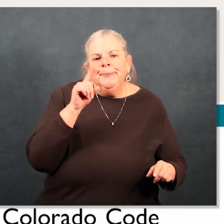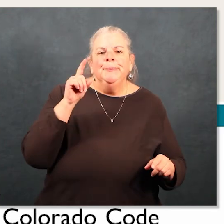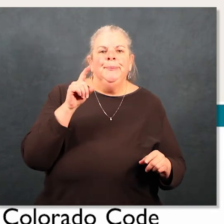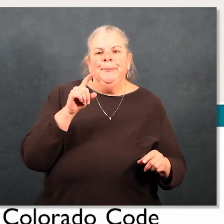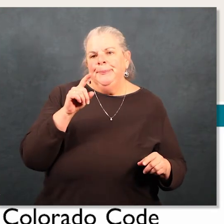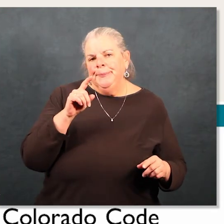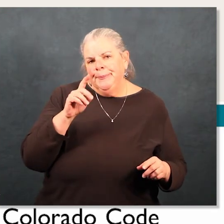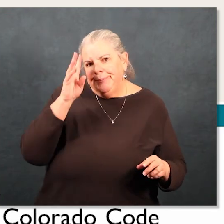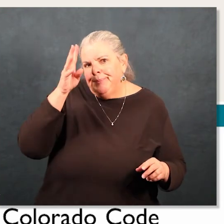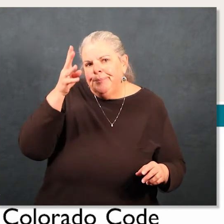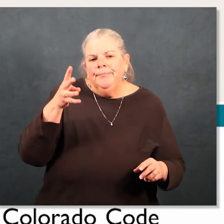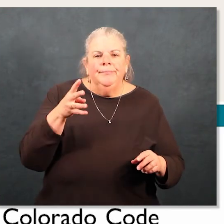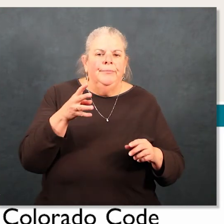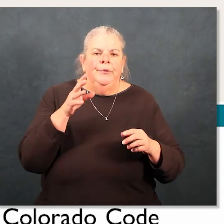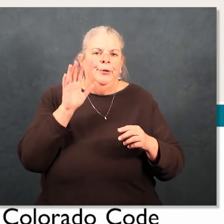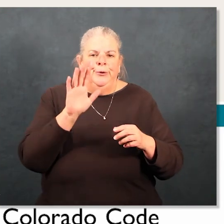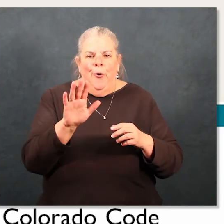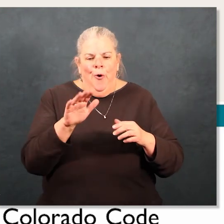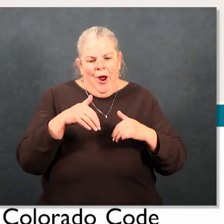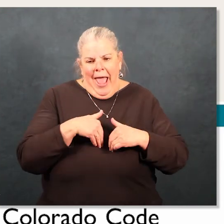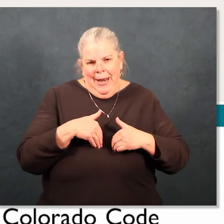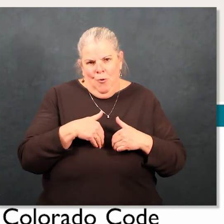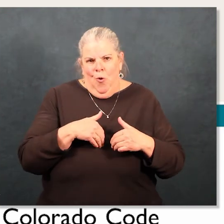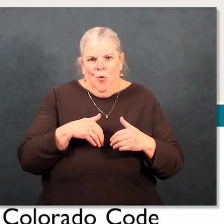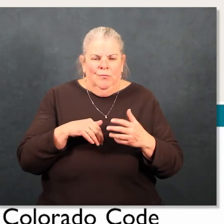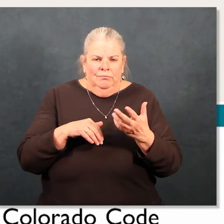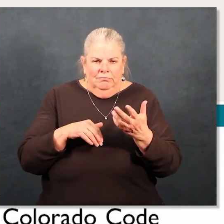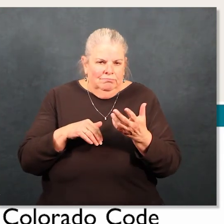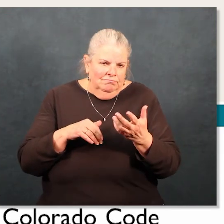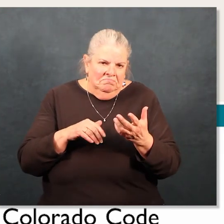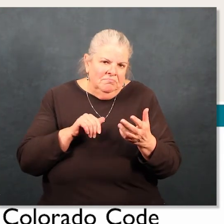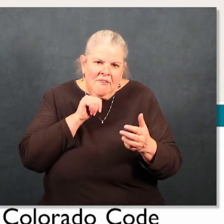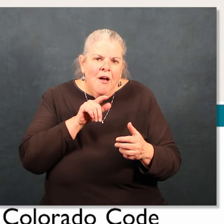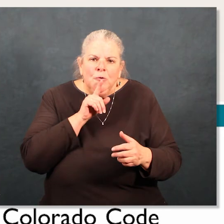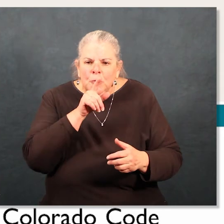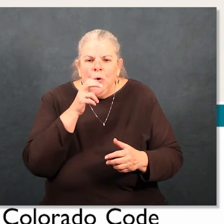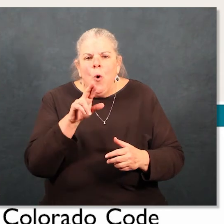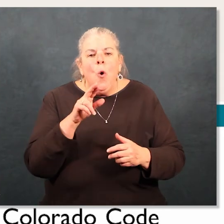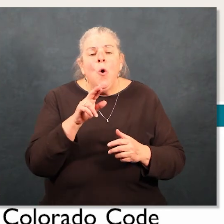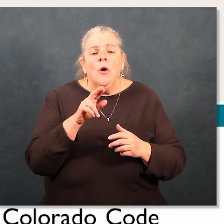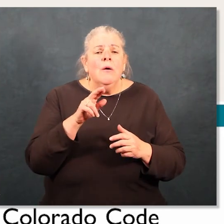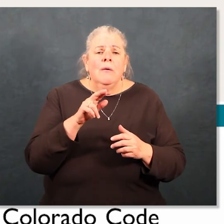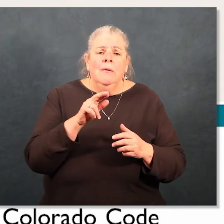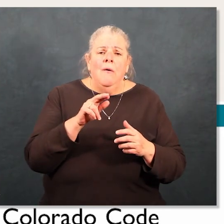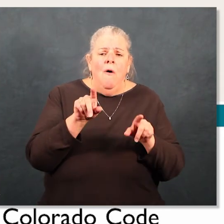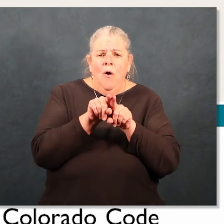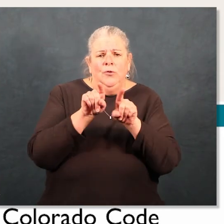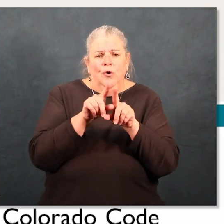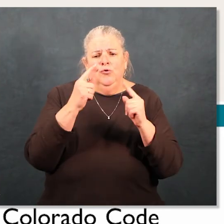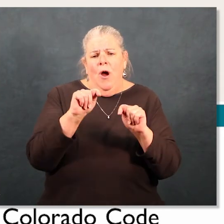It's also illegal to misrepresent your emotional support animal as a service animal.